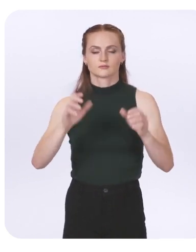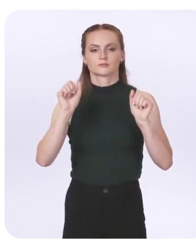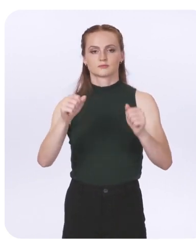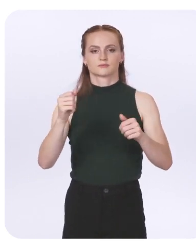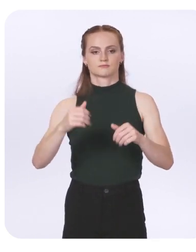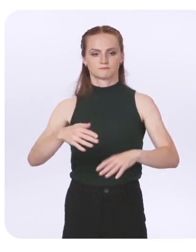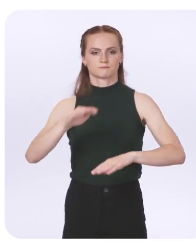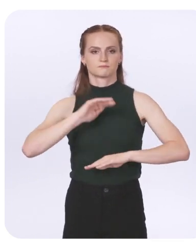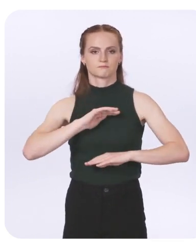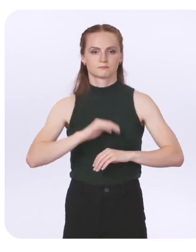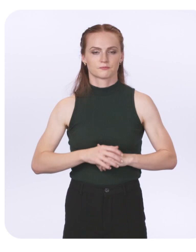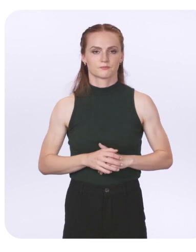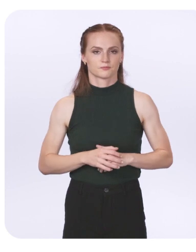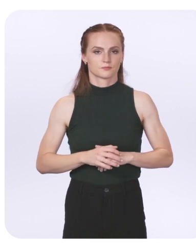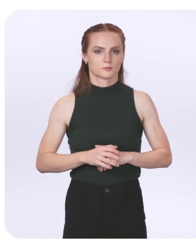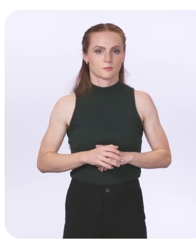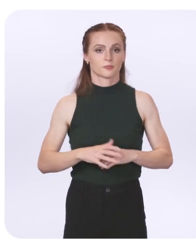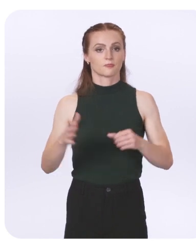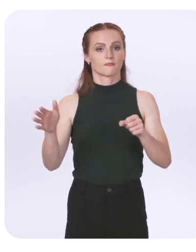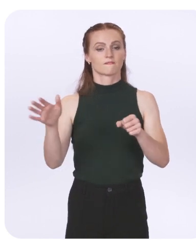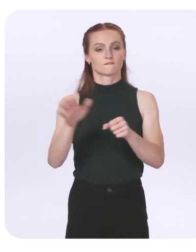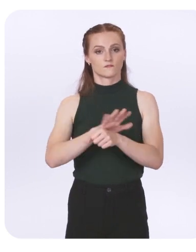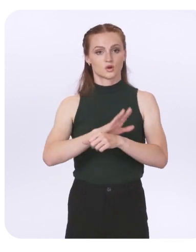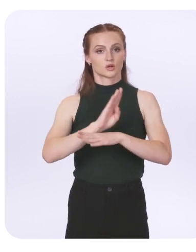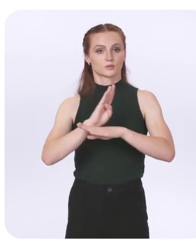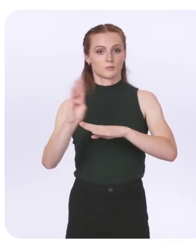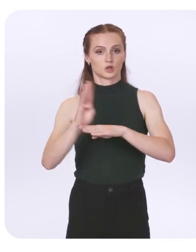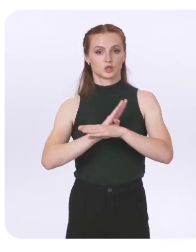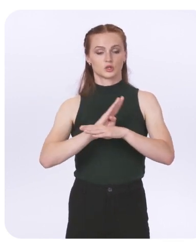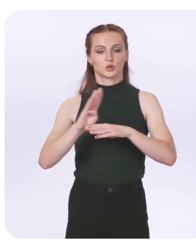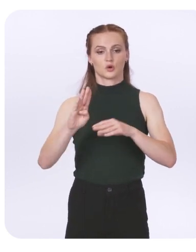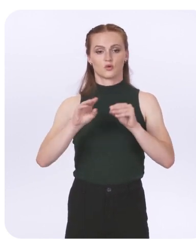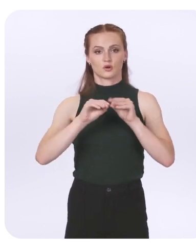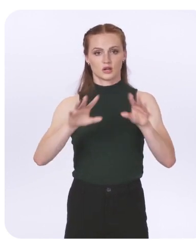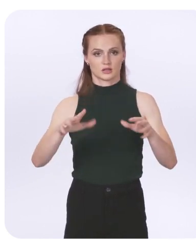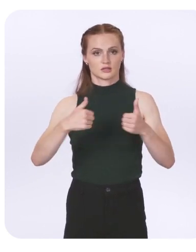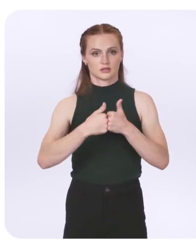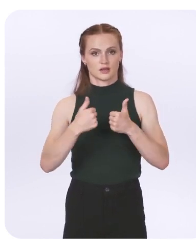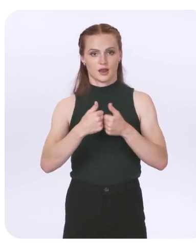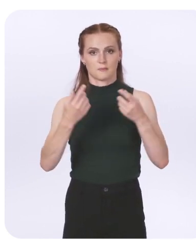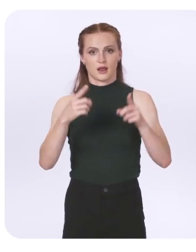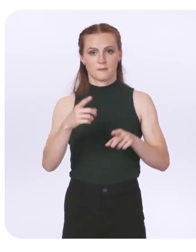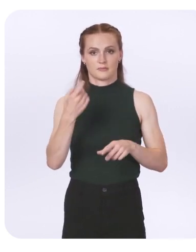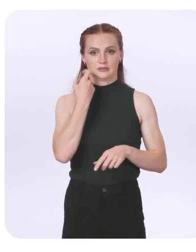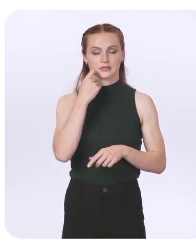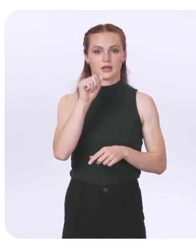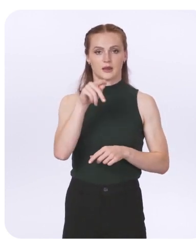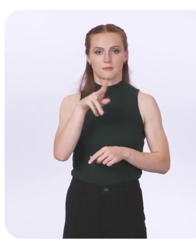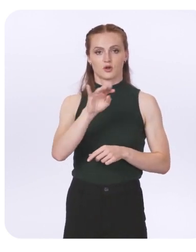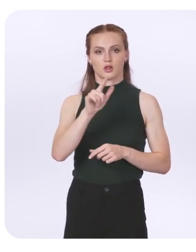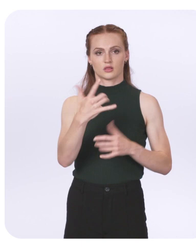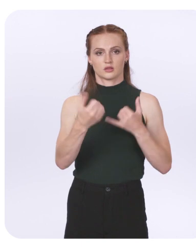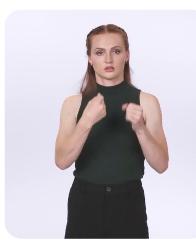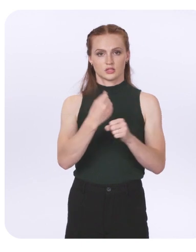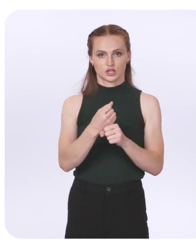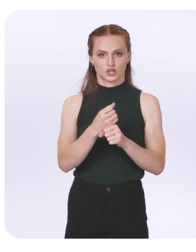Now the full commercial release of the game that happened this April with a simultaneous release on all our supported platforms.